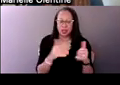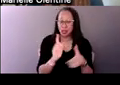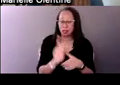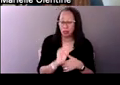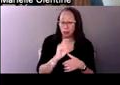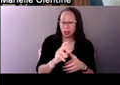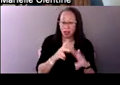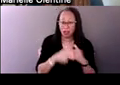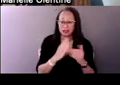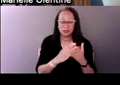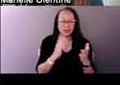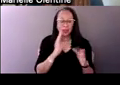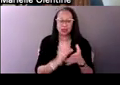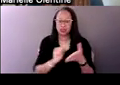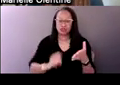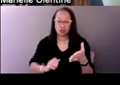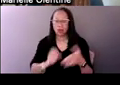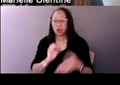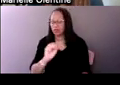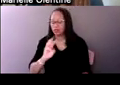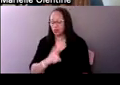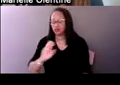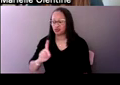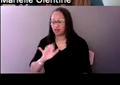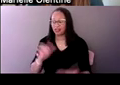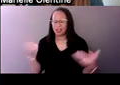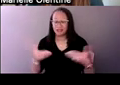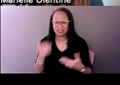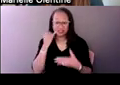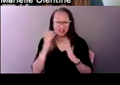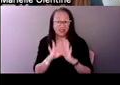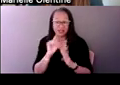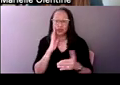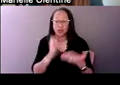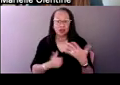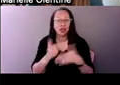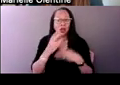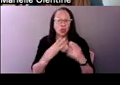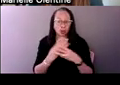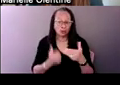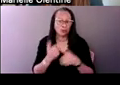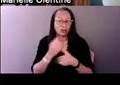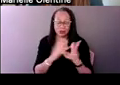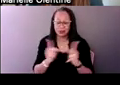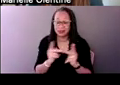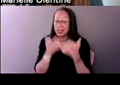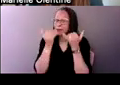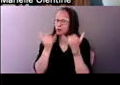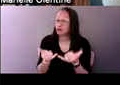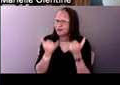David's question from chat right now, which is: I've submitted by short to Tribeca, which I consider a long shot, and they require NYC premiere.